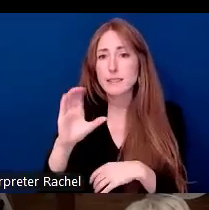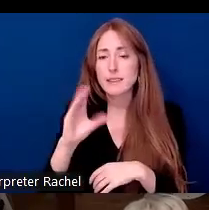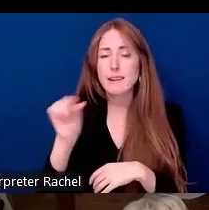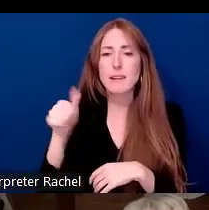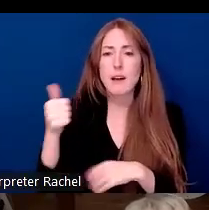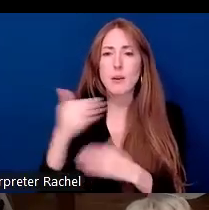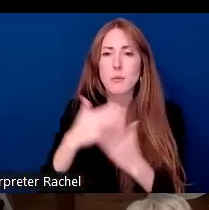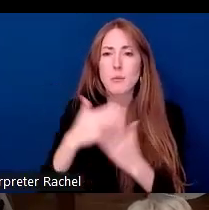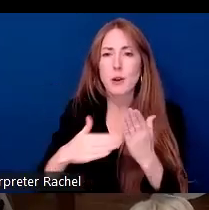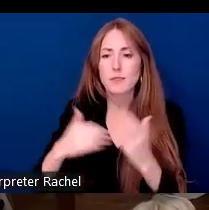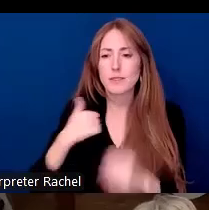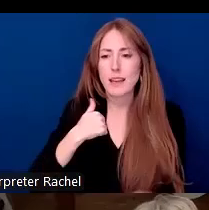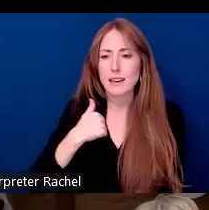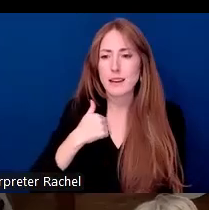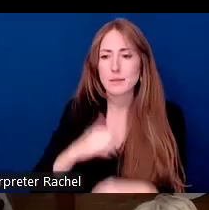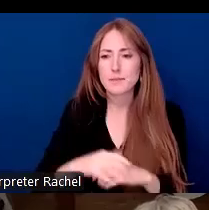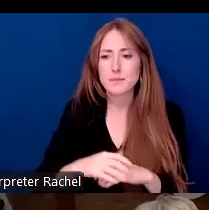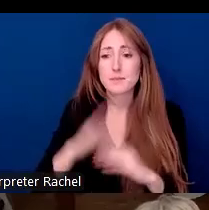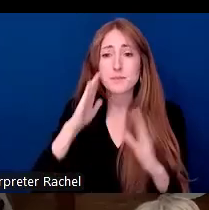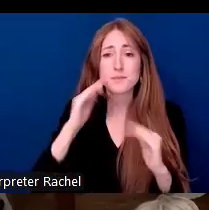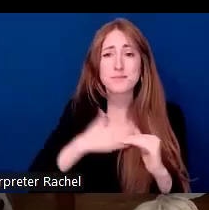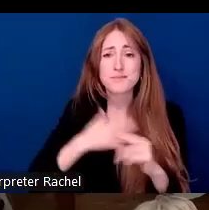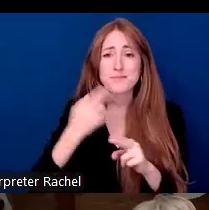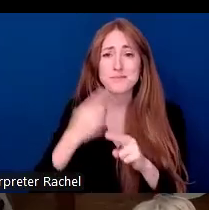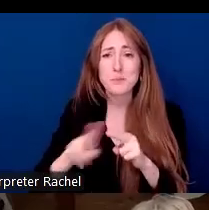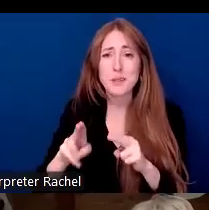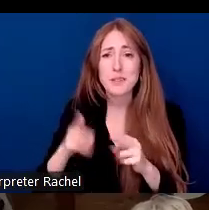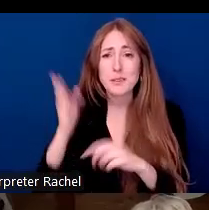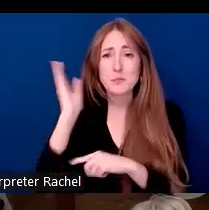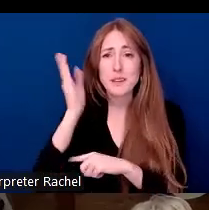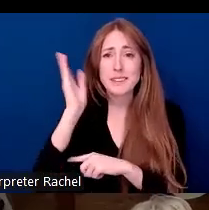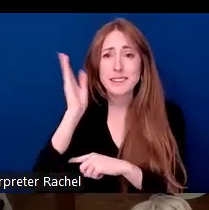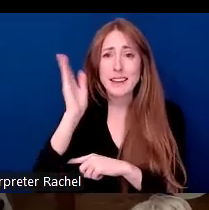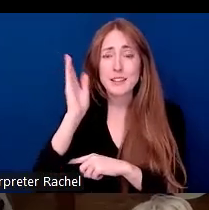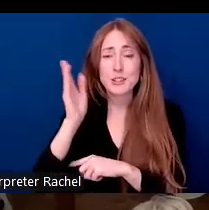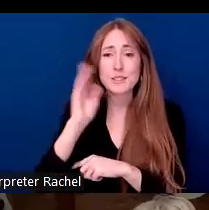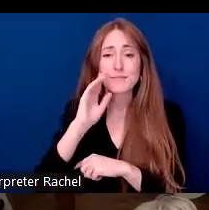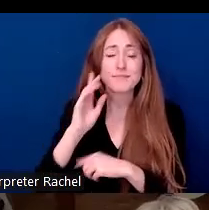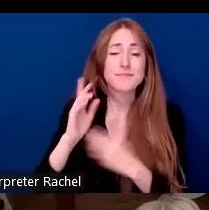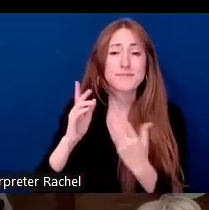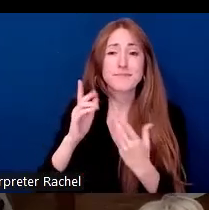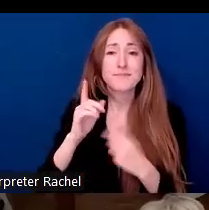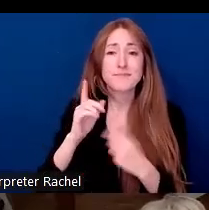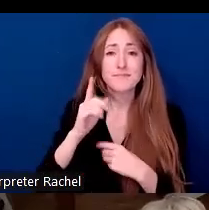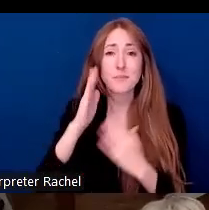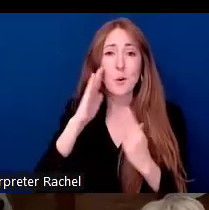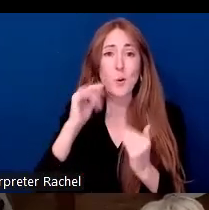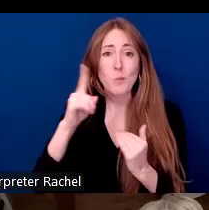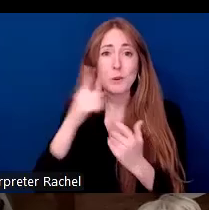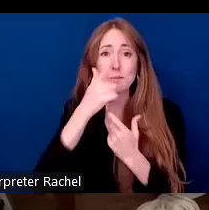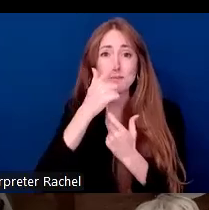brief presentation has piqued your interest in thinking about how your work engages with the